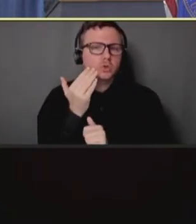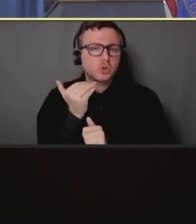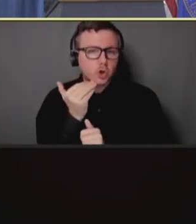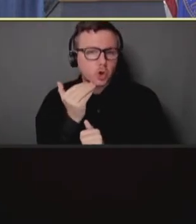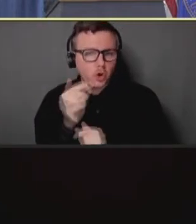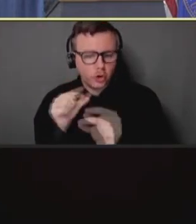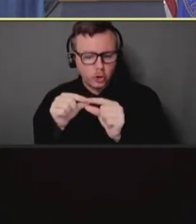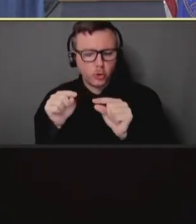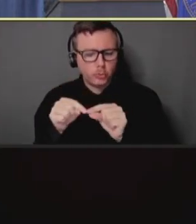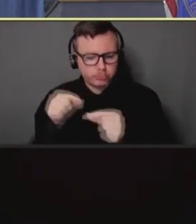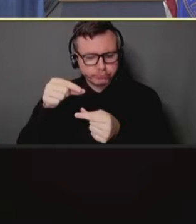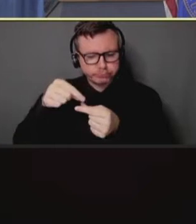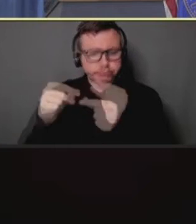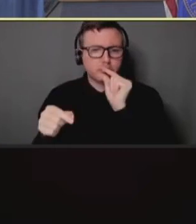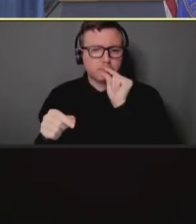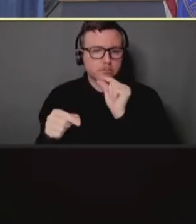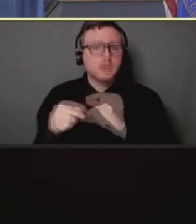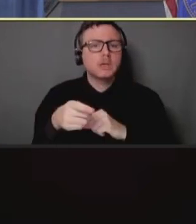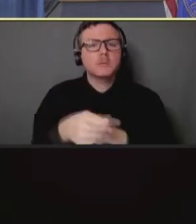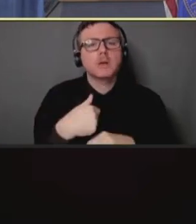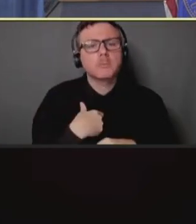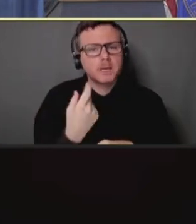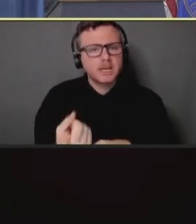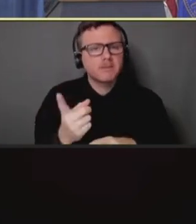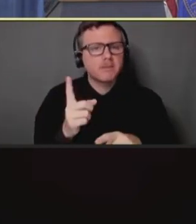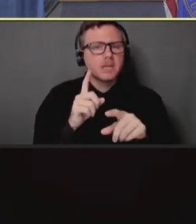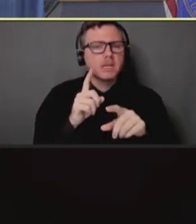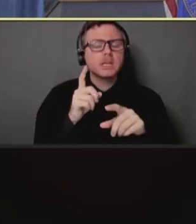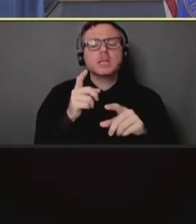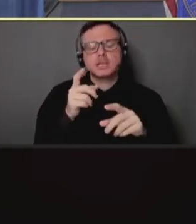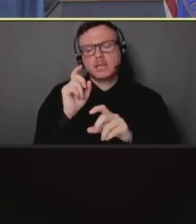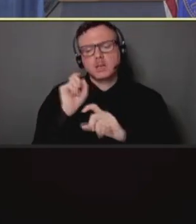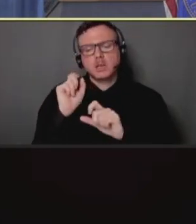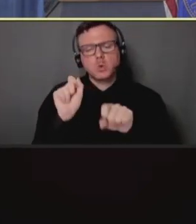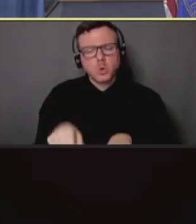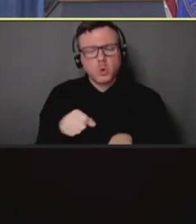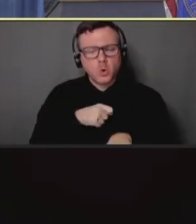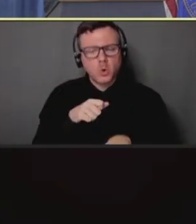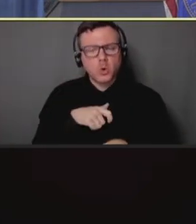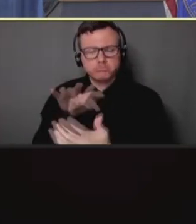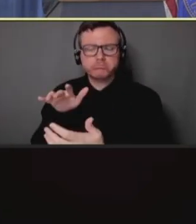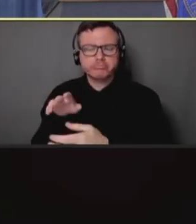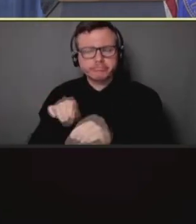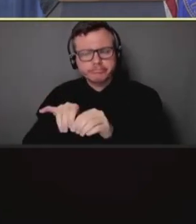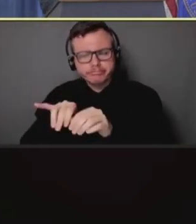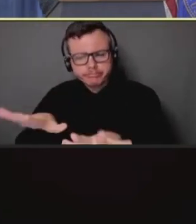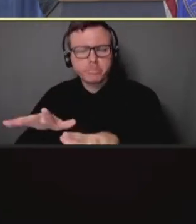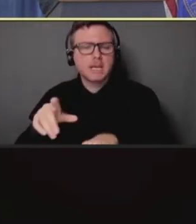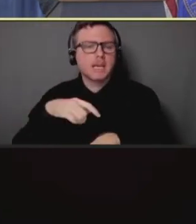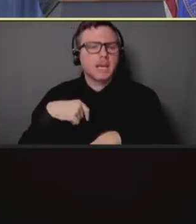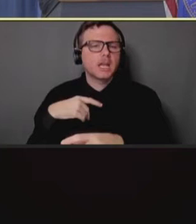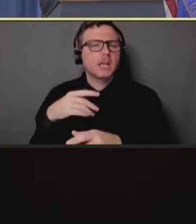program in areas of the world where there's less wealth and so on, but we can go into that.